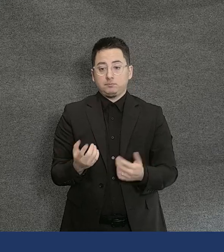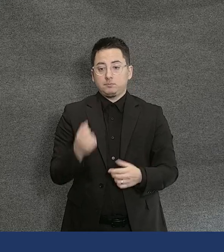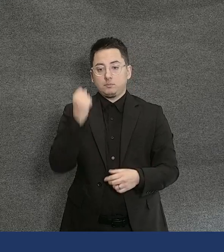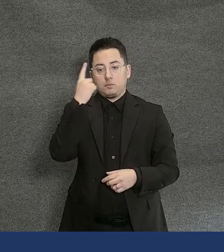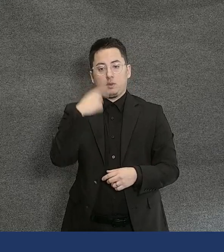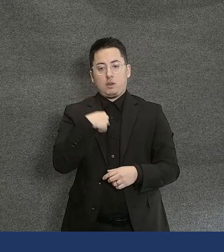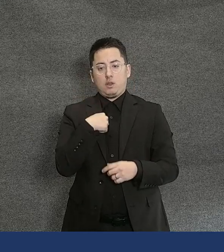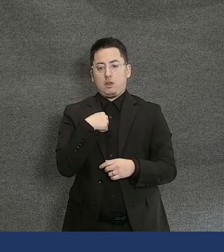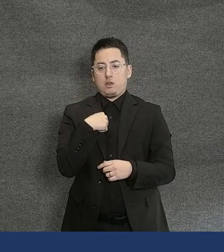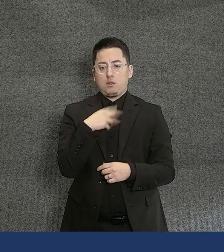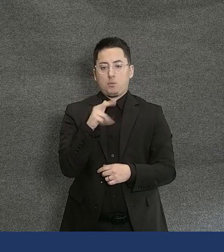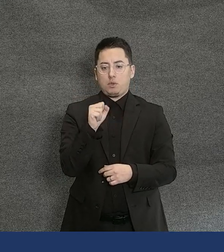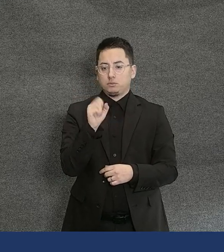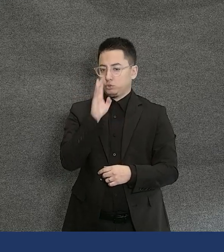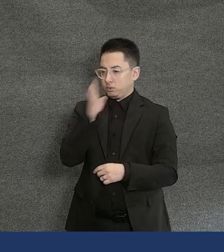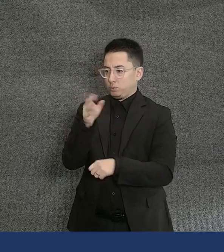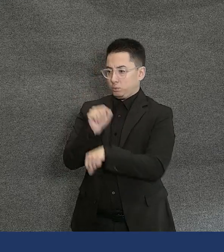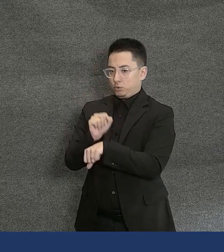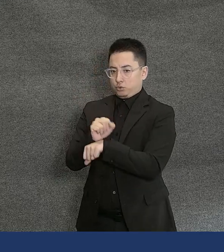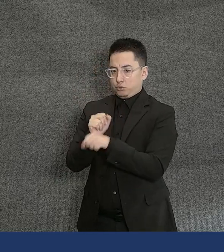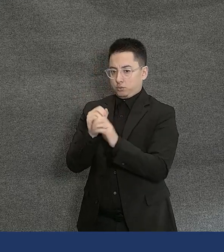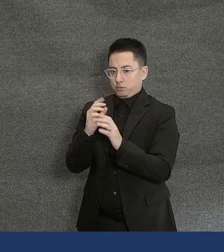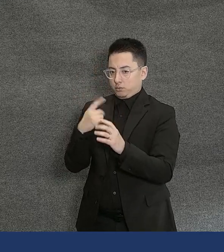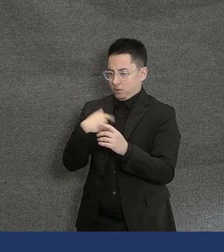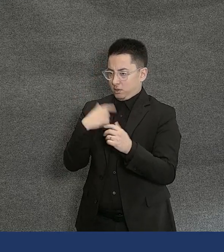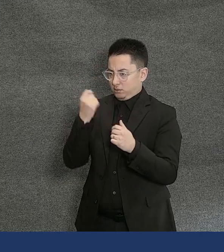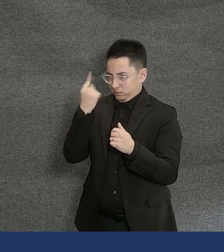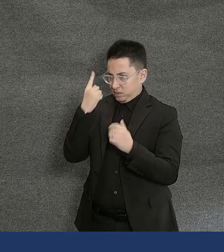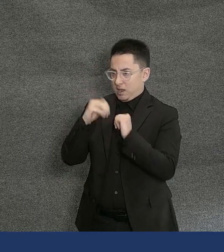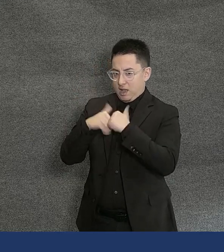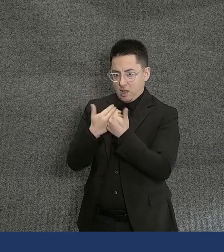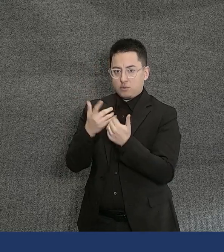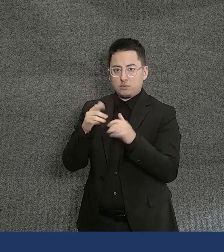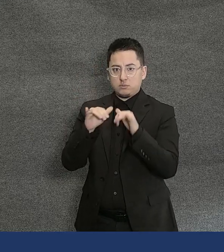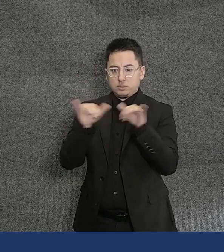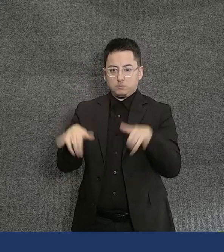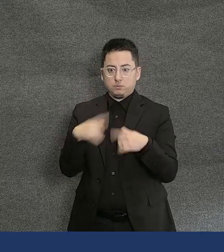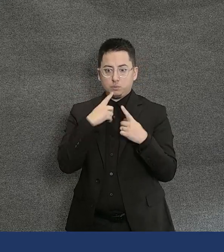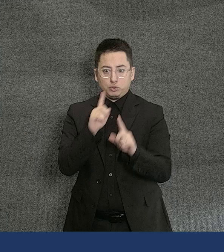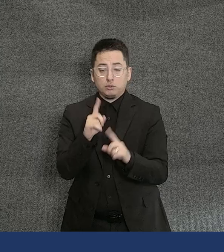But I also really understand that at the moment,